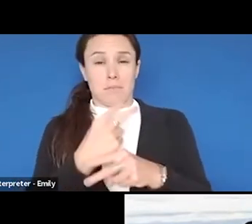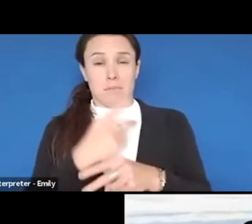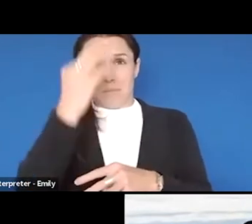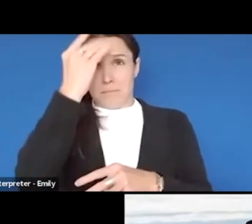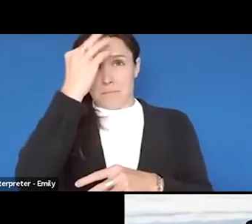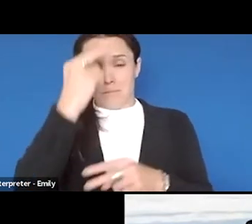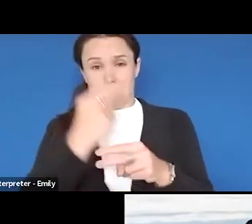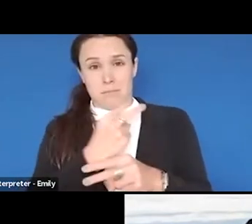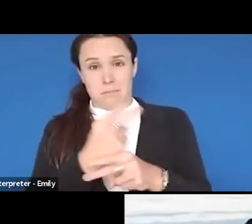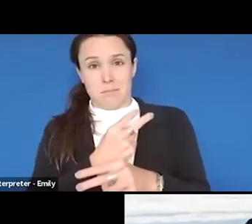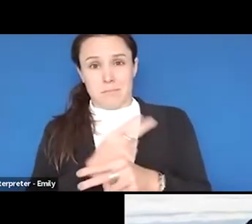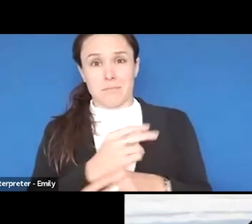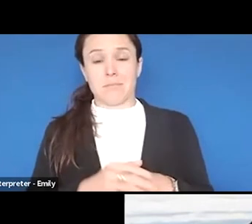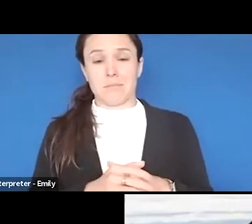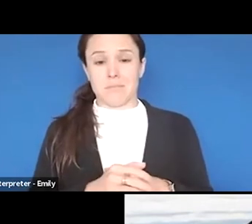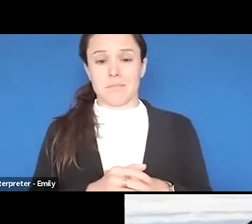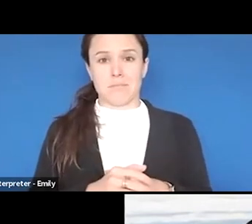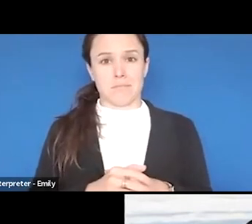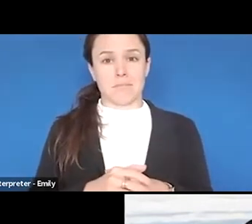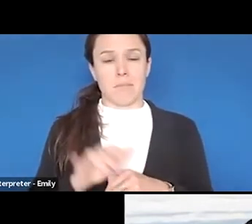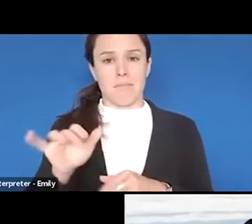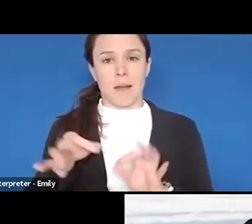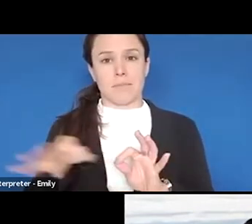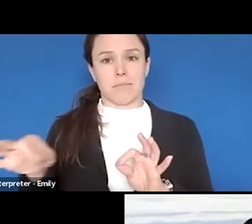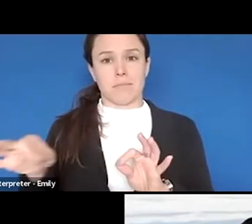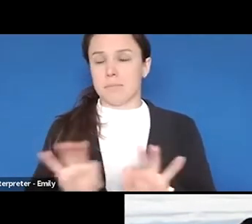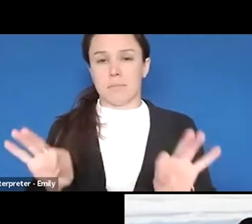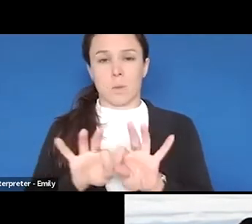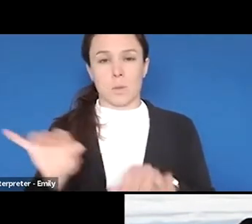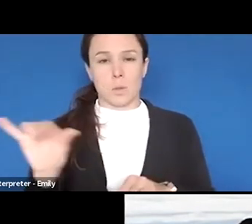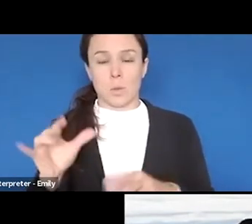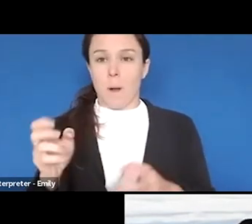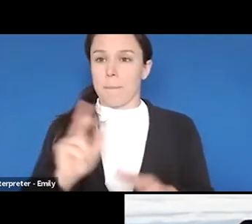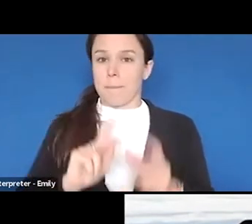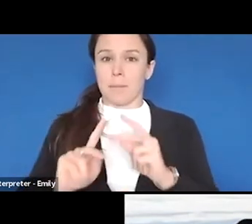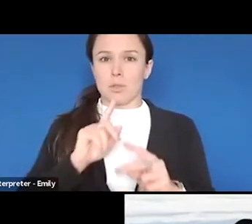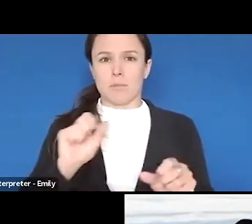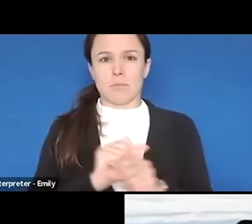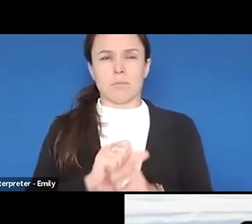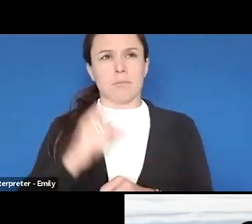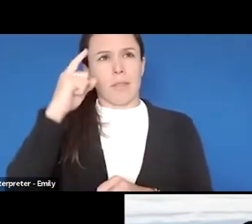made also is important because we want people to think critically about what they see what they